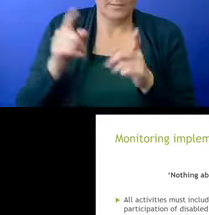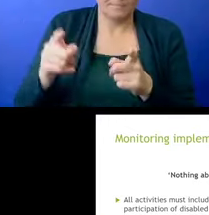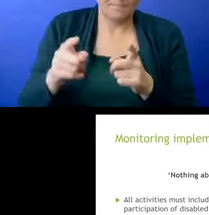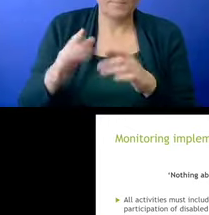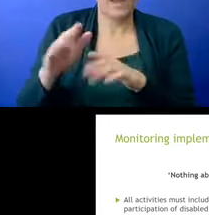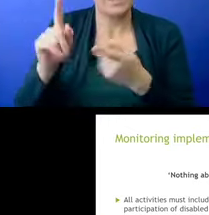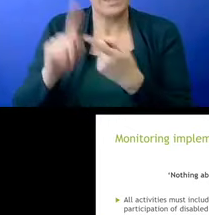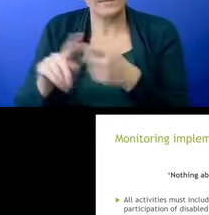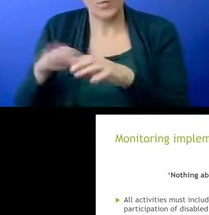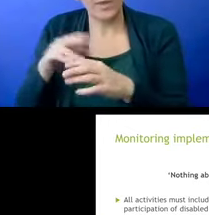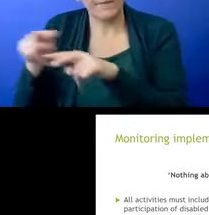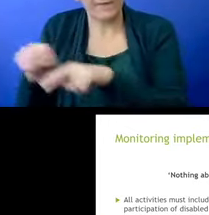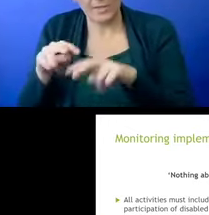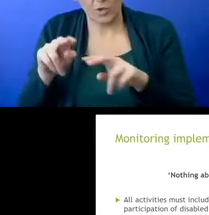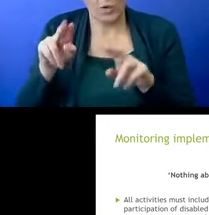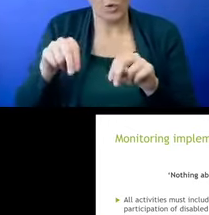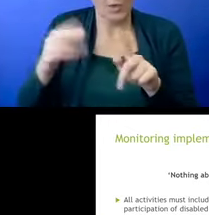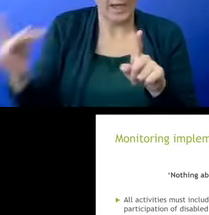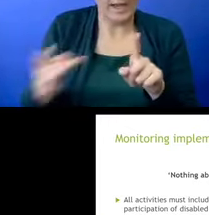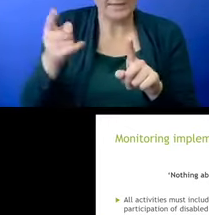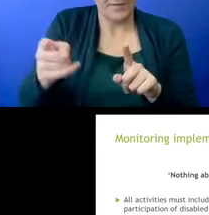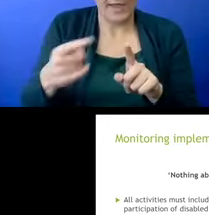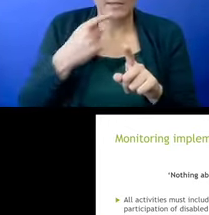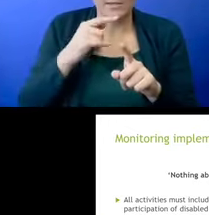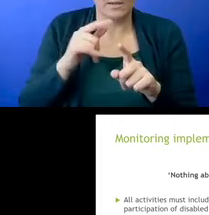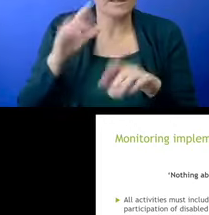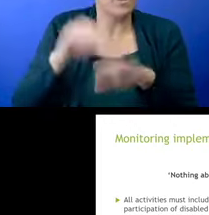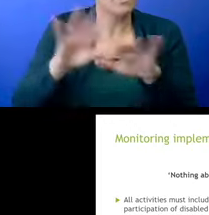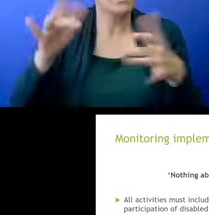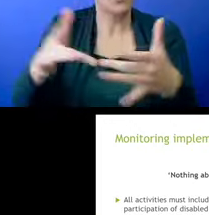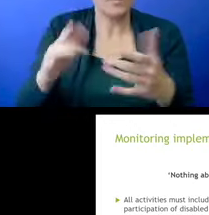and is available from their website, you can download it from their website.